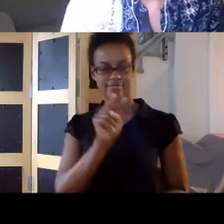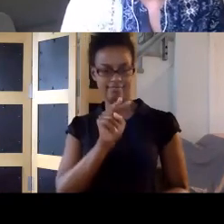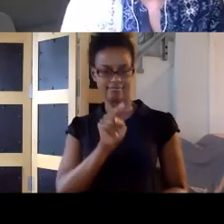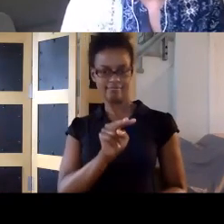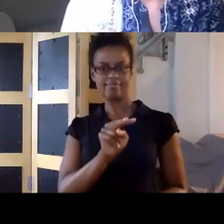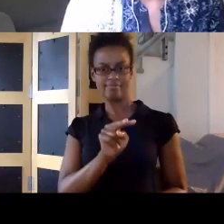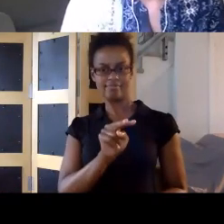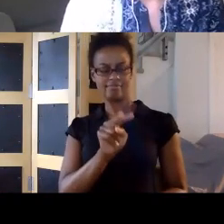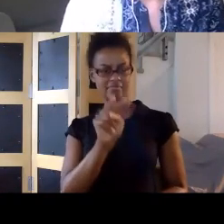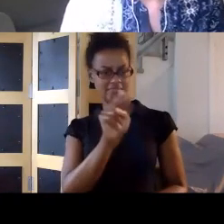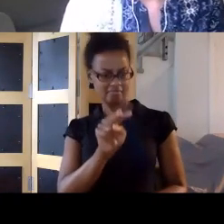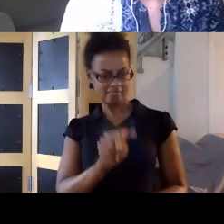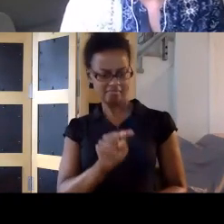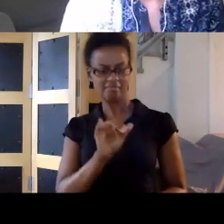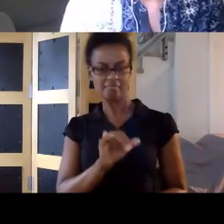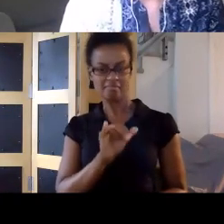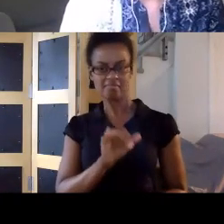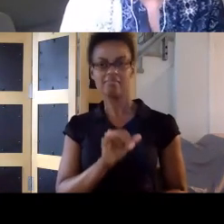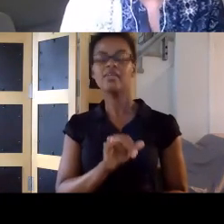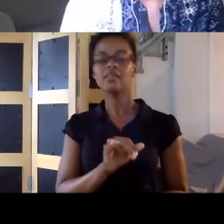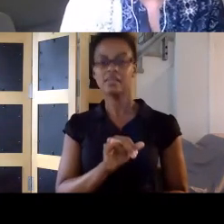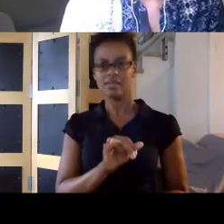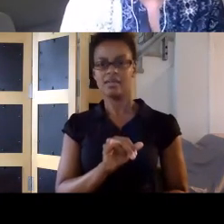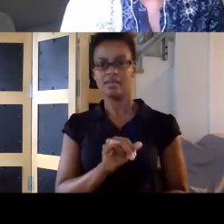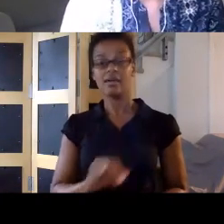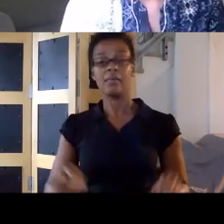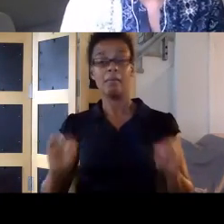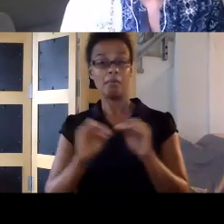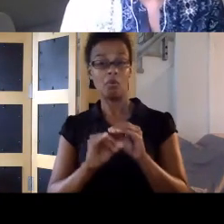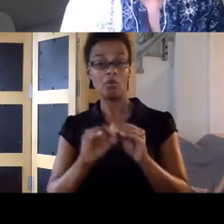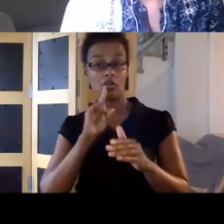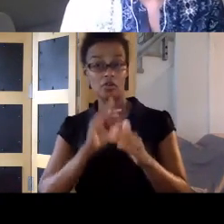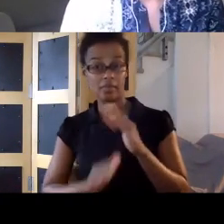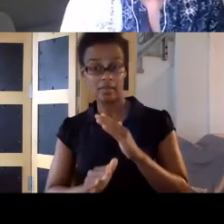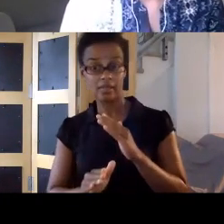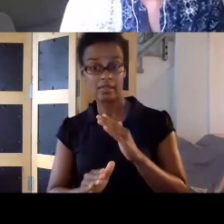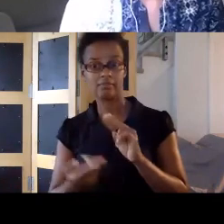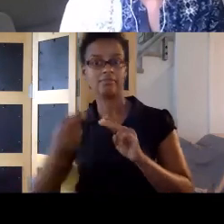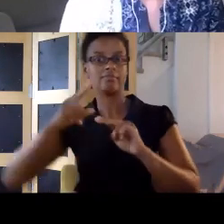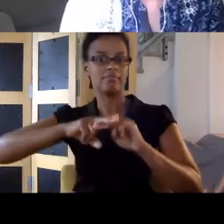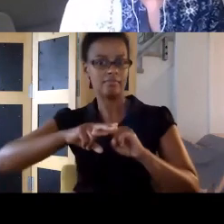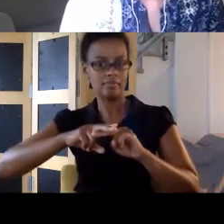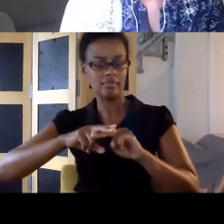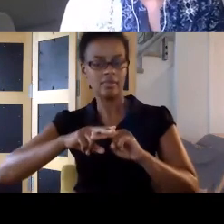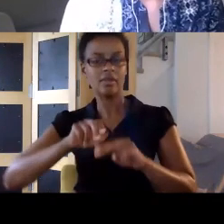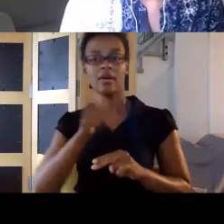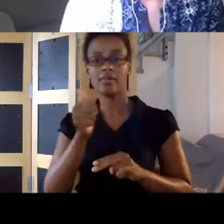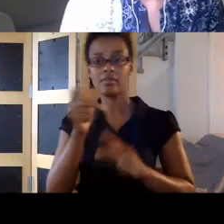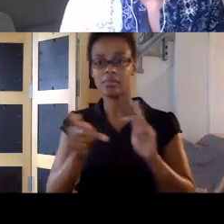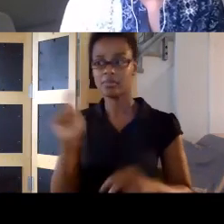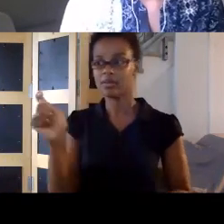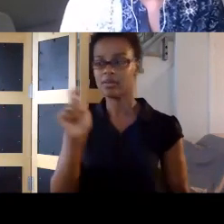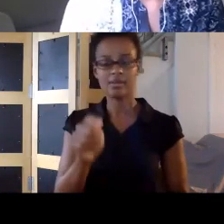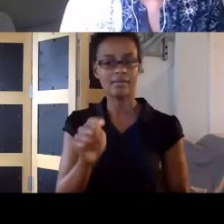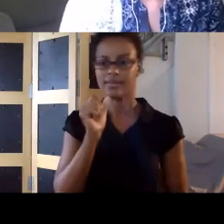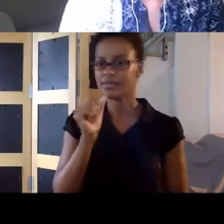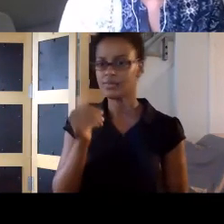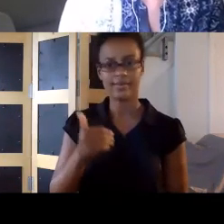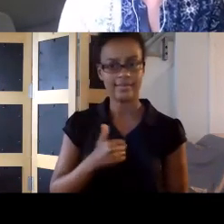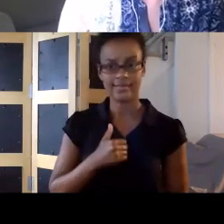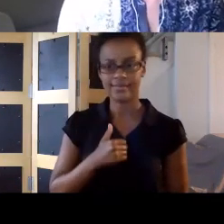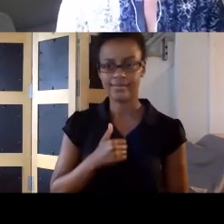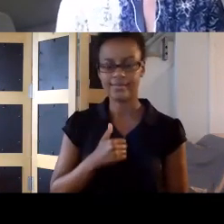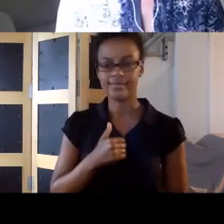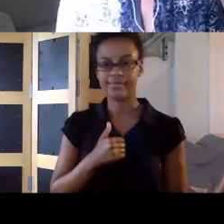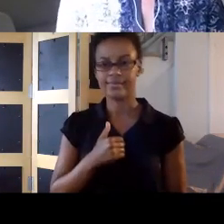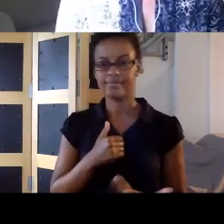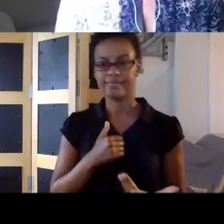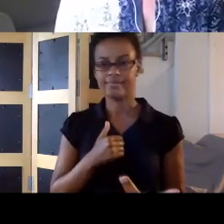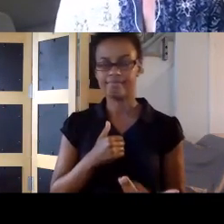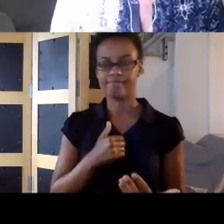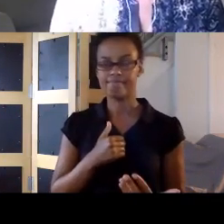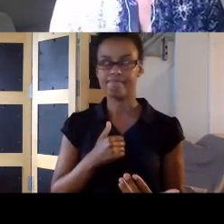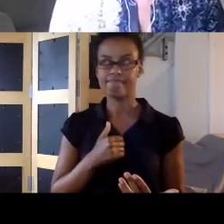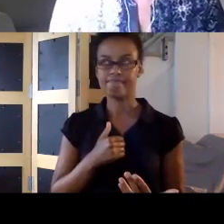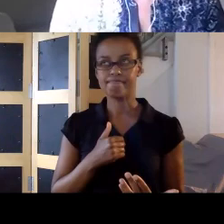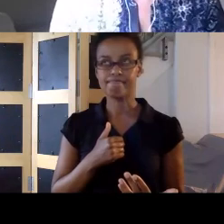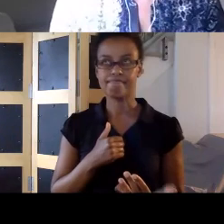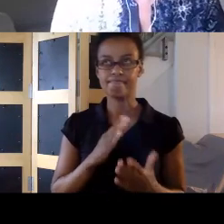having more humility. When I see others around me who don't have some of the options that